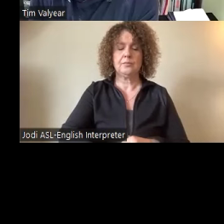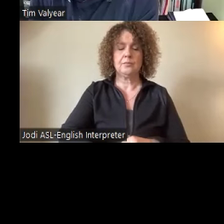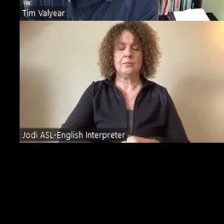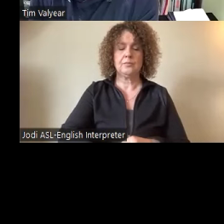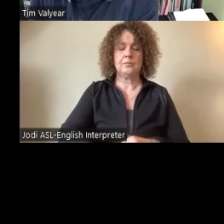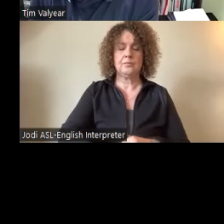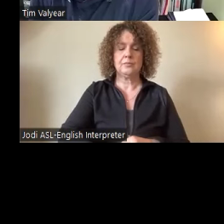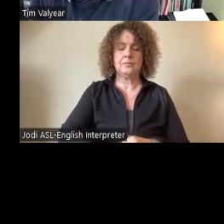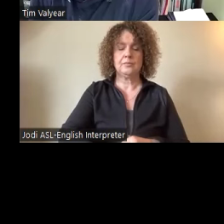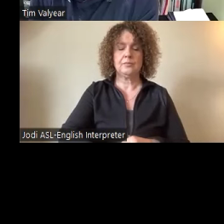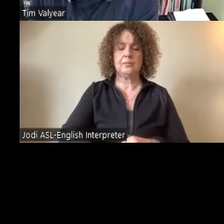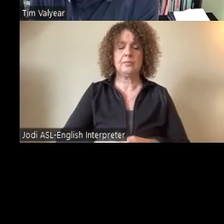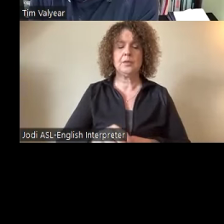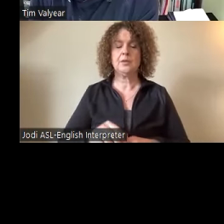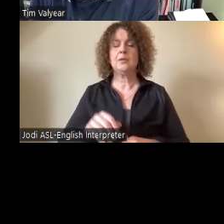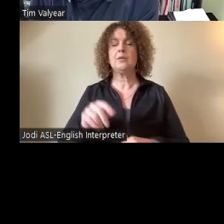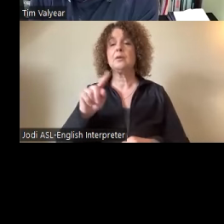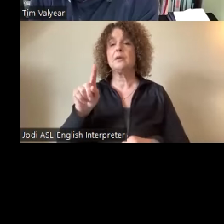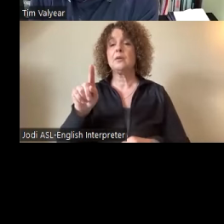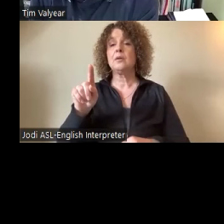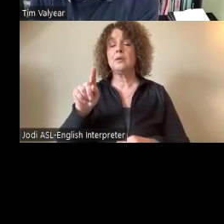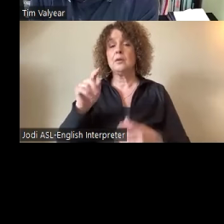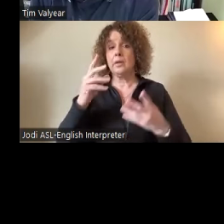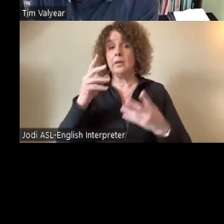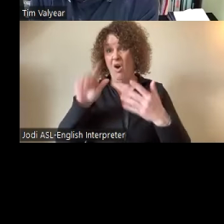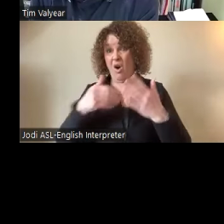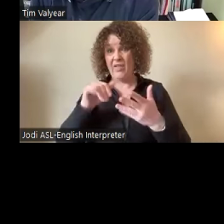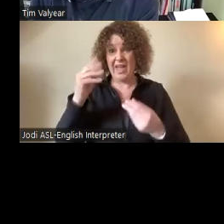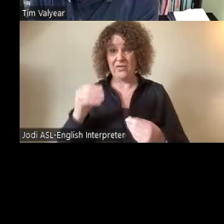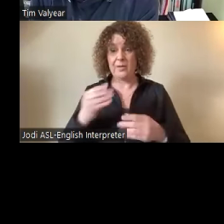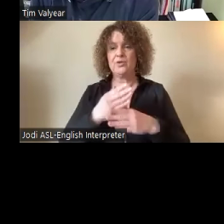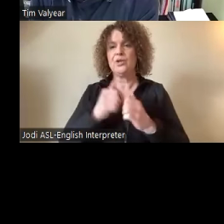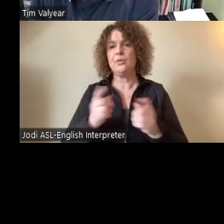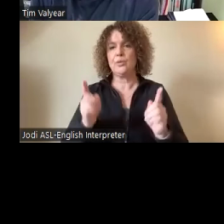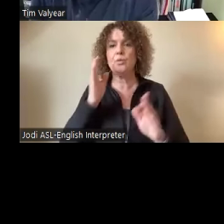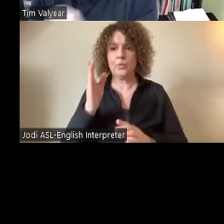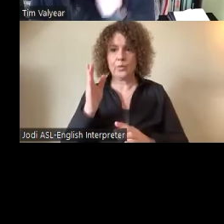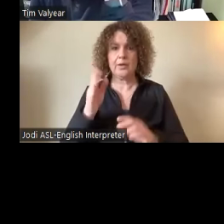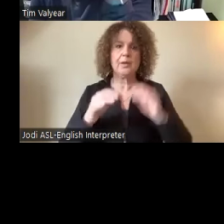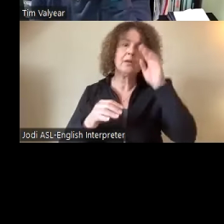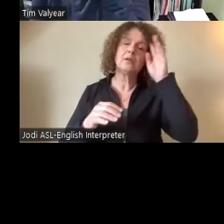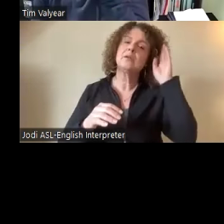s going to be sent out to you as resources. The Power